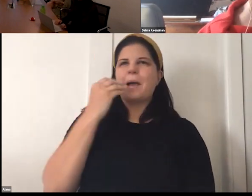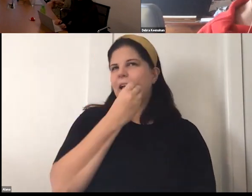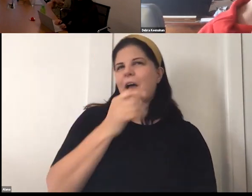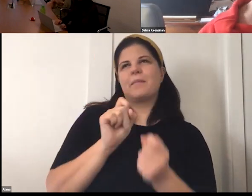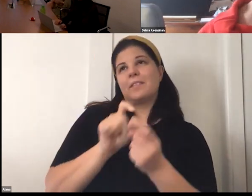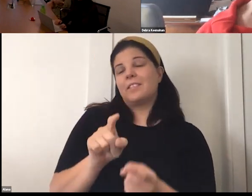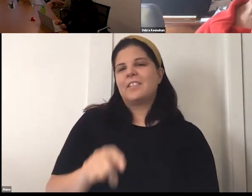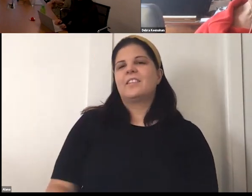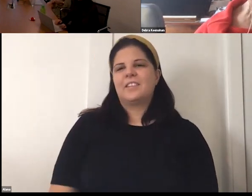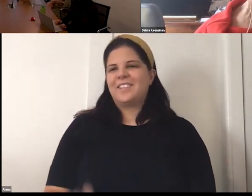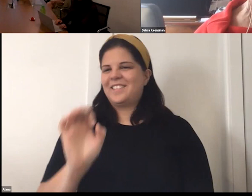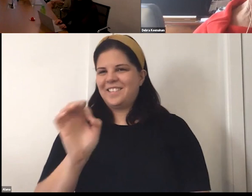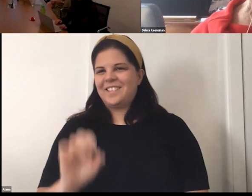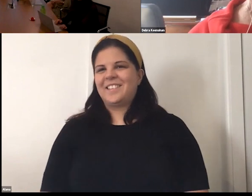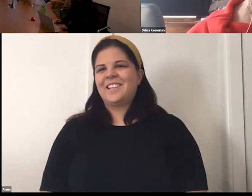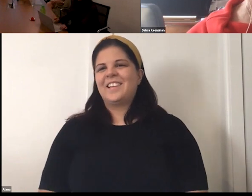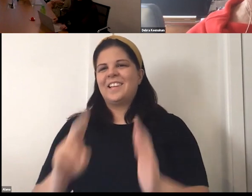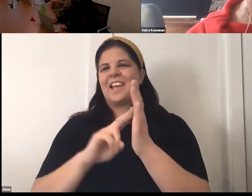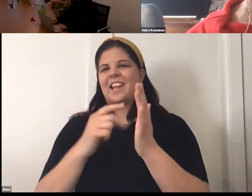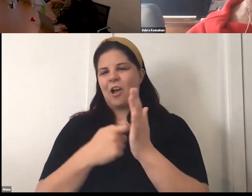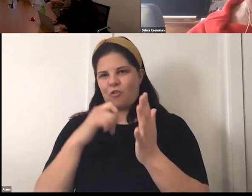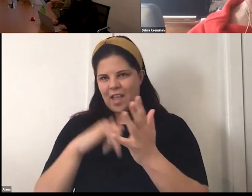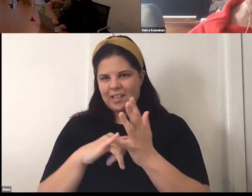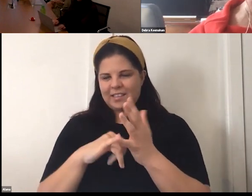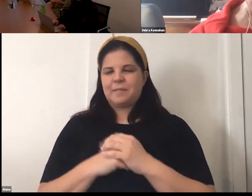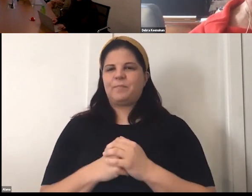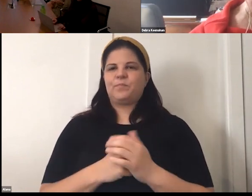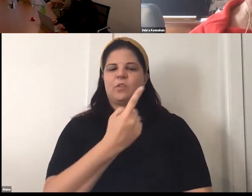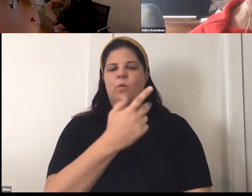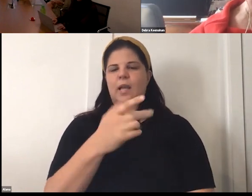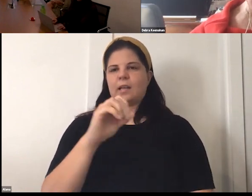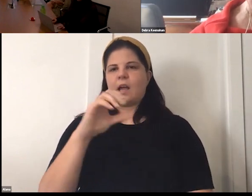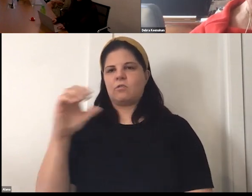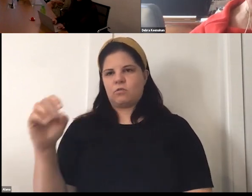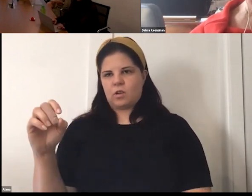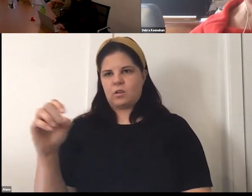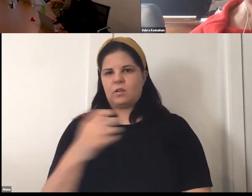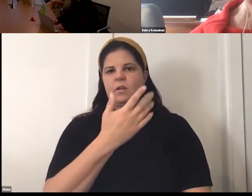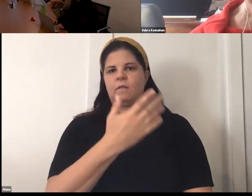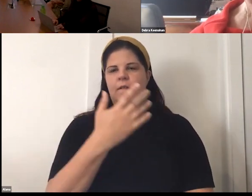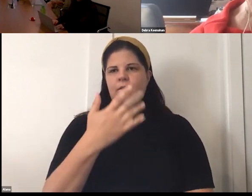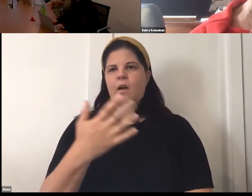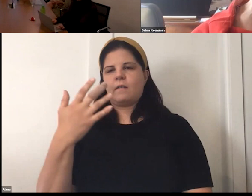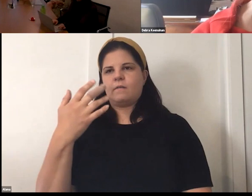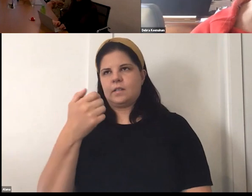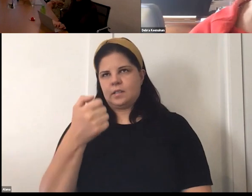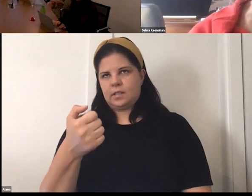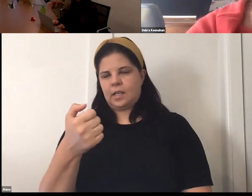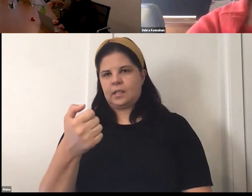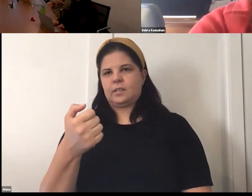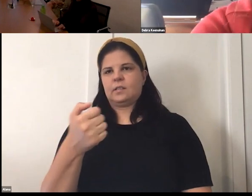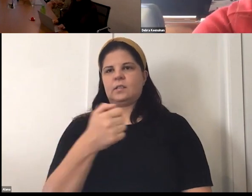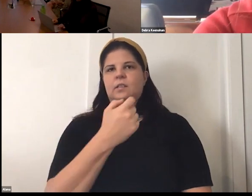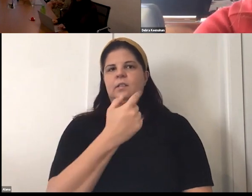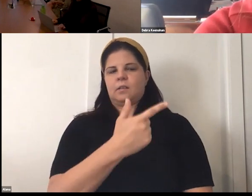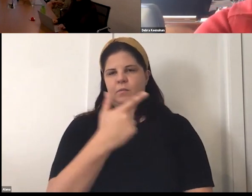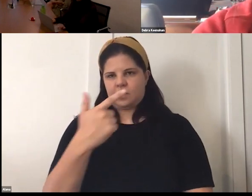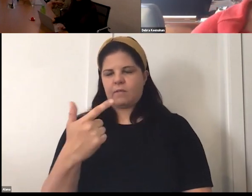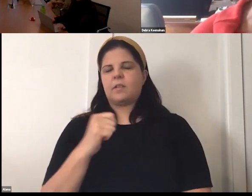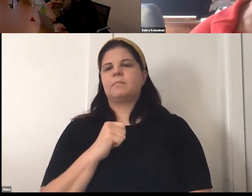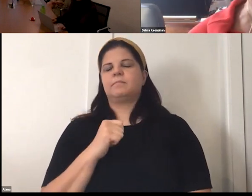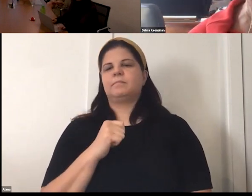Our national relay service, 1800555677.